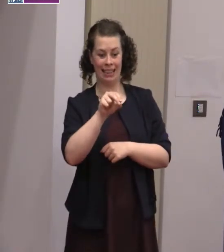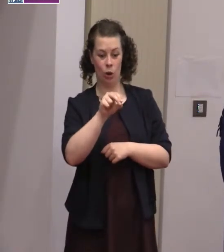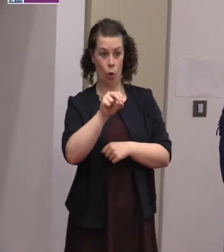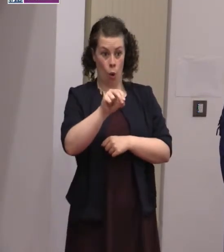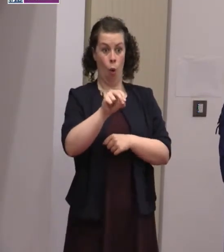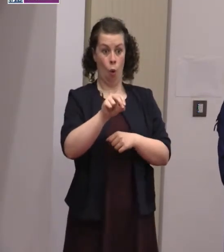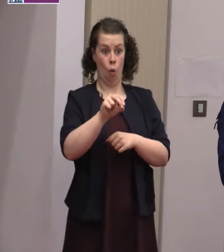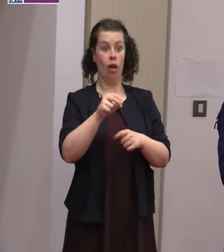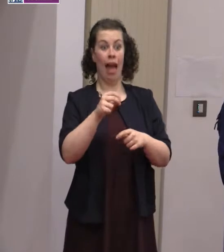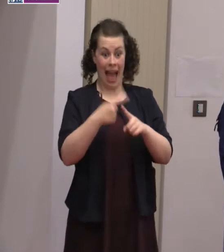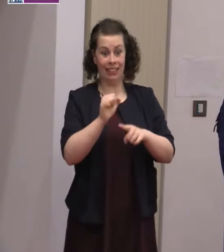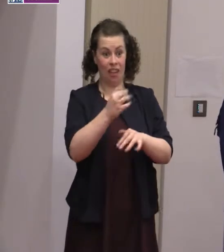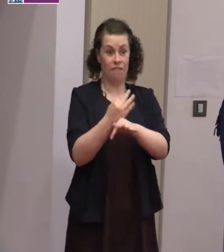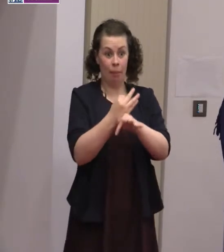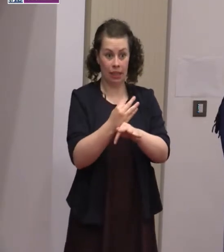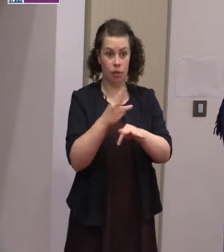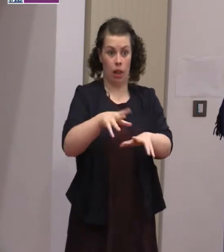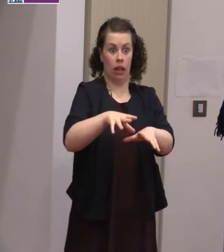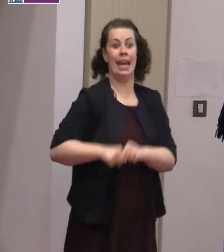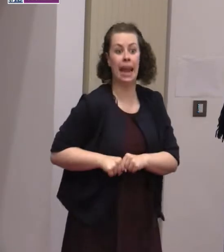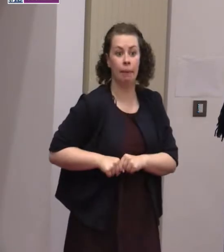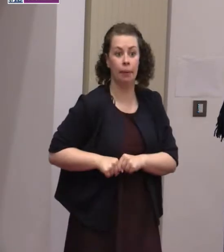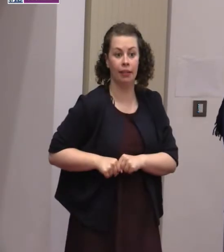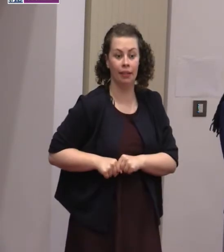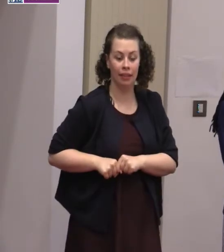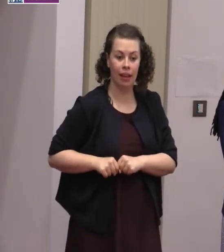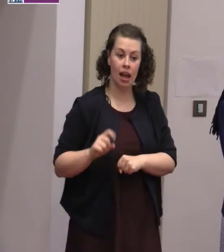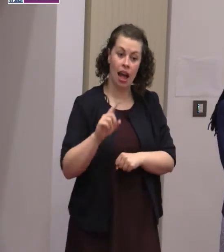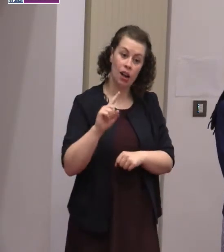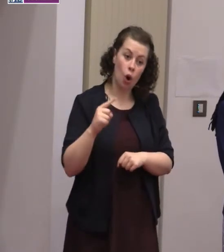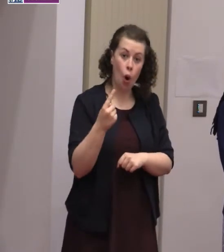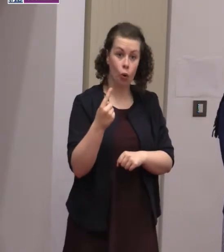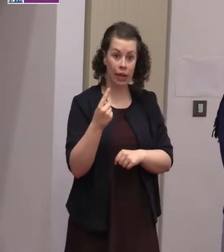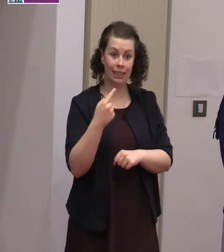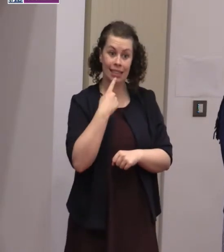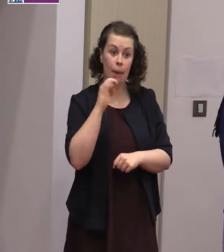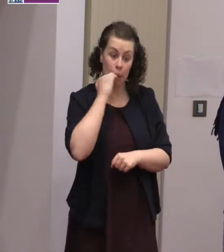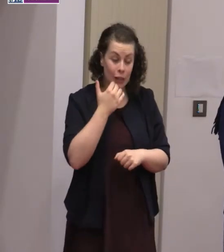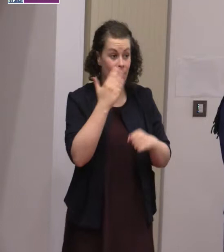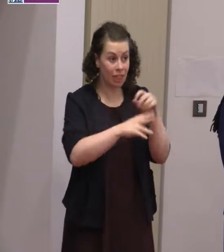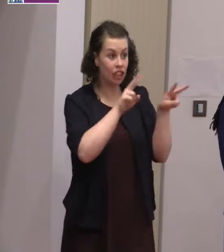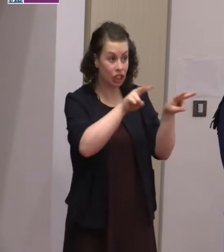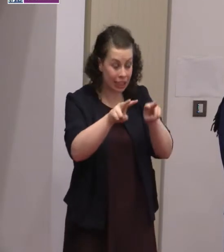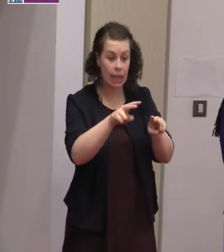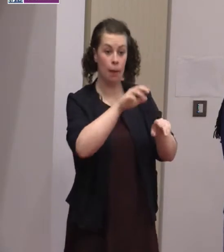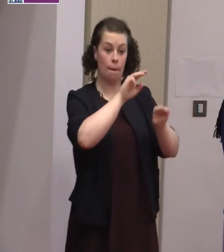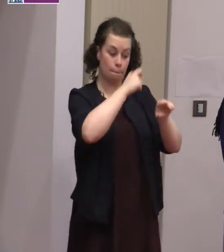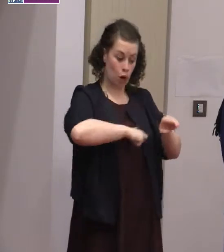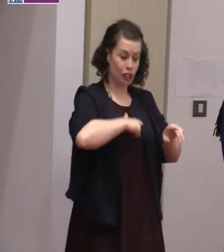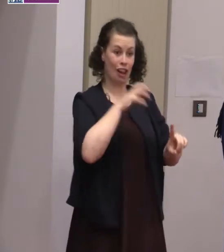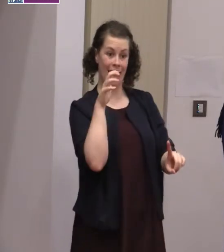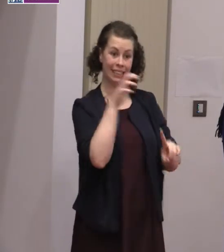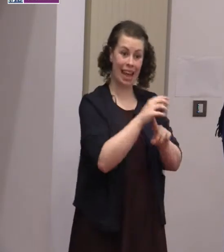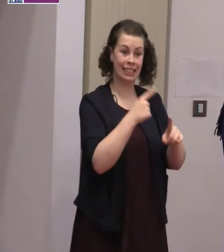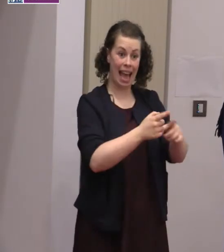They noted that it was not only perpetuated by actual cases of physical danger, but also